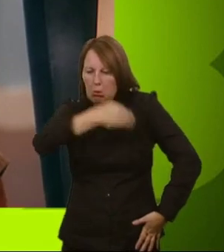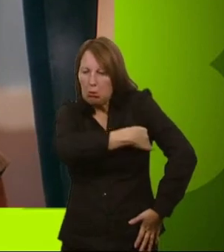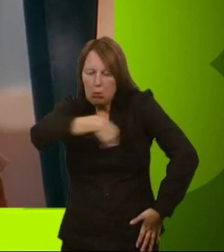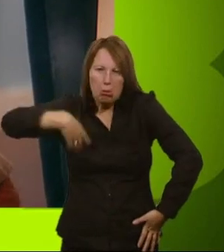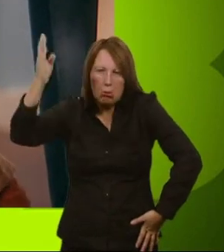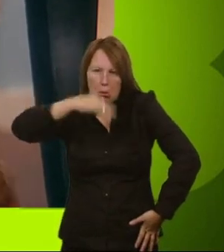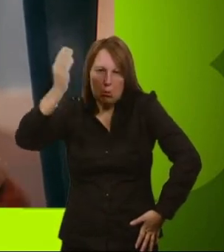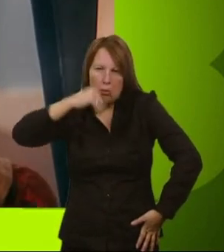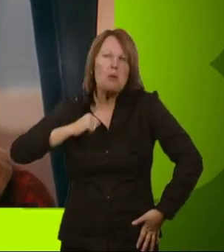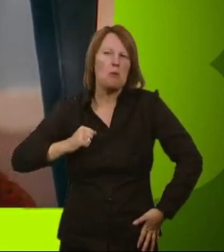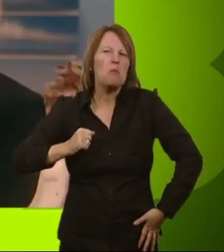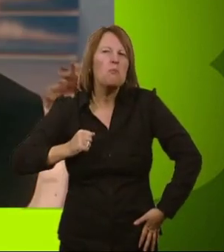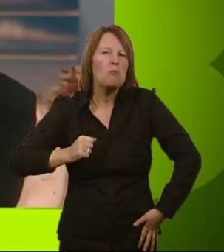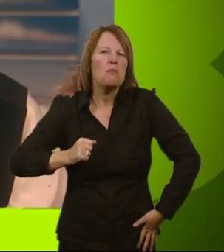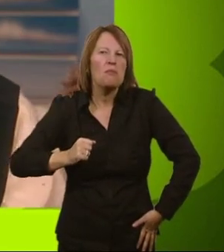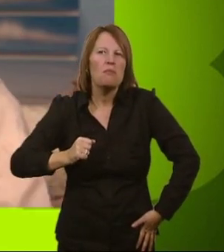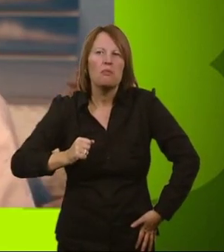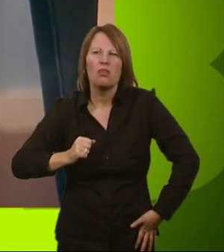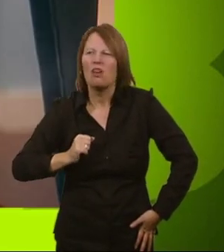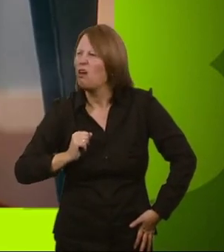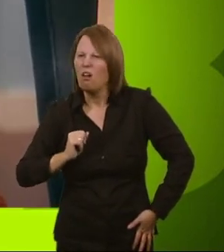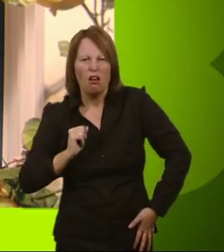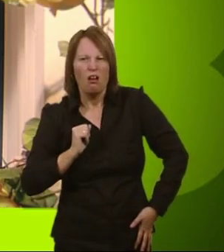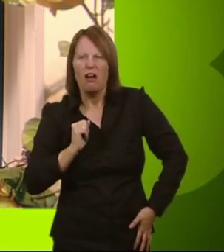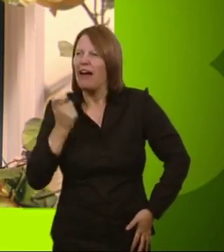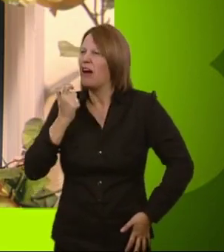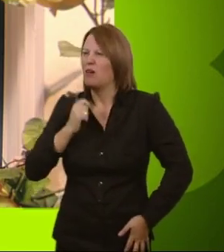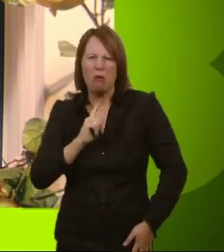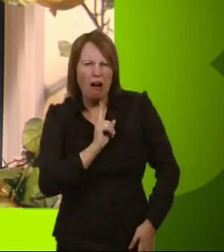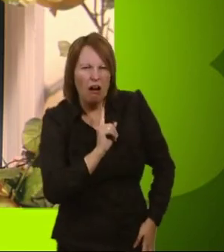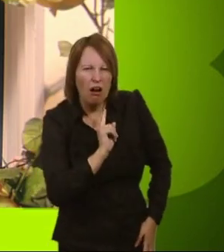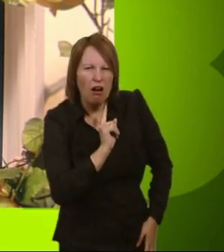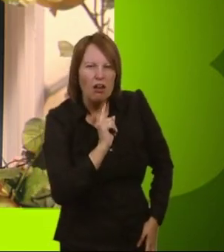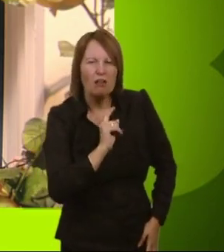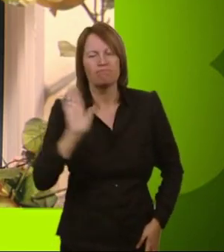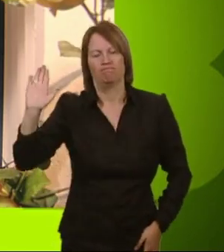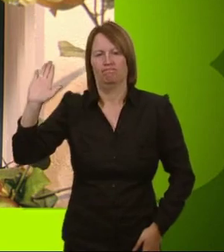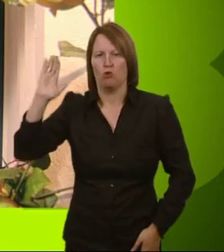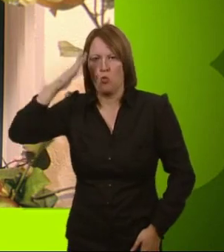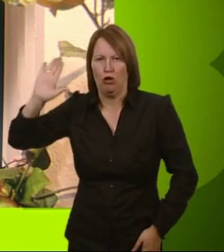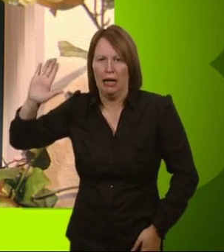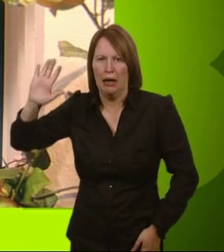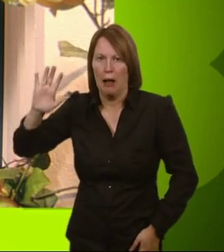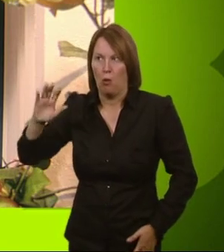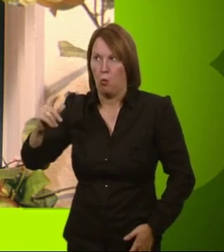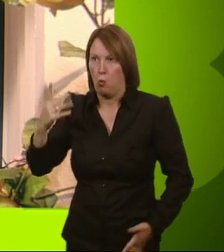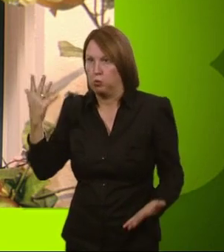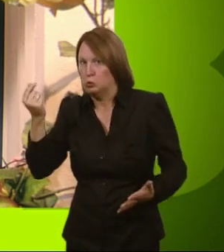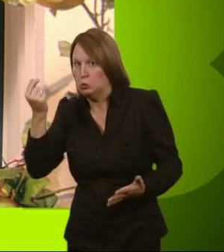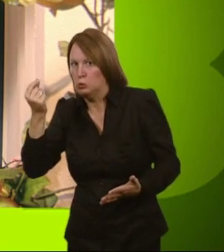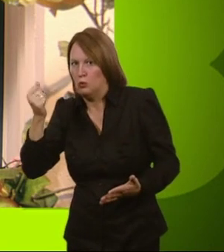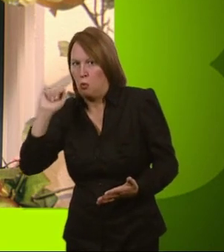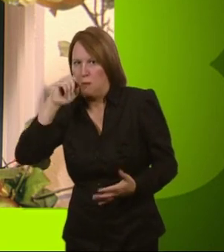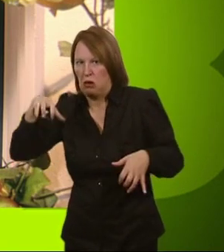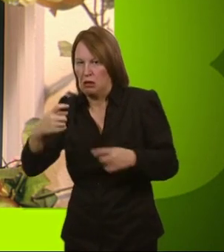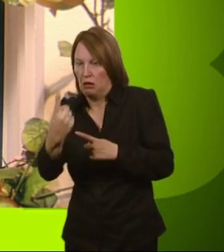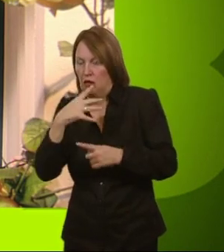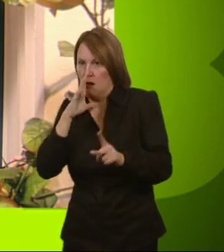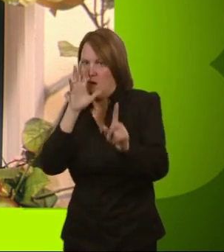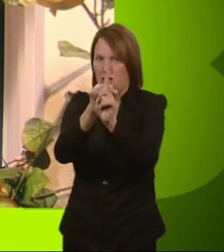clock of cabar with bow so mark my words any minute now we should expect a monster